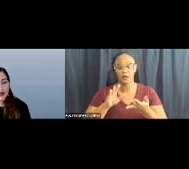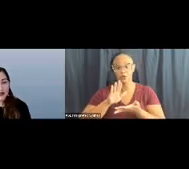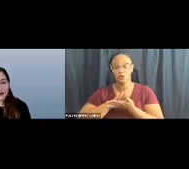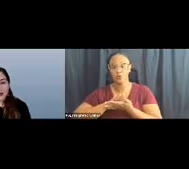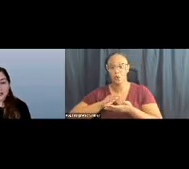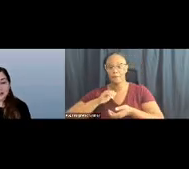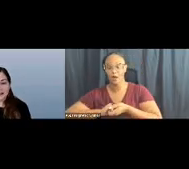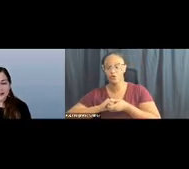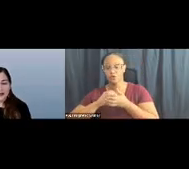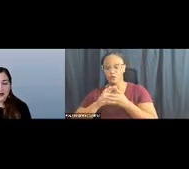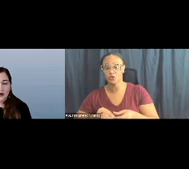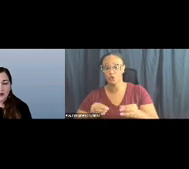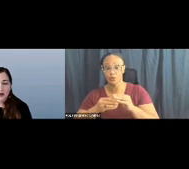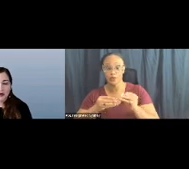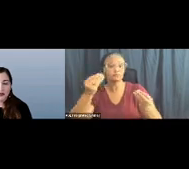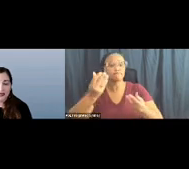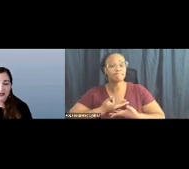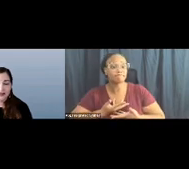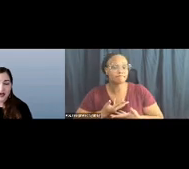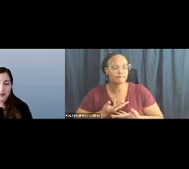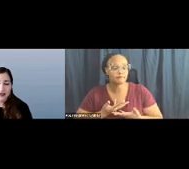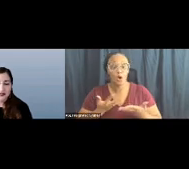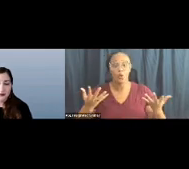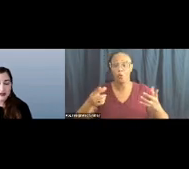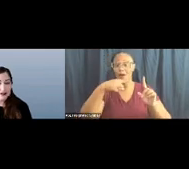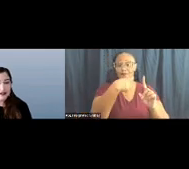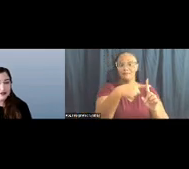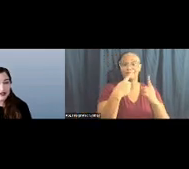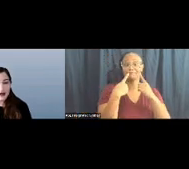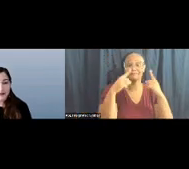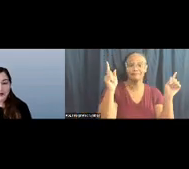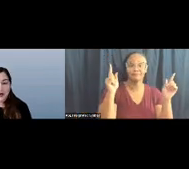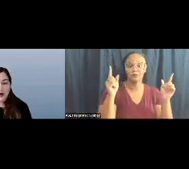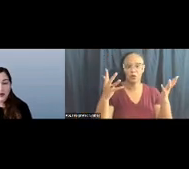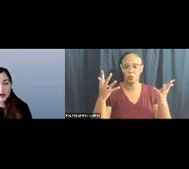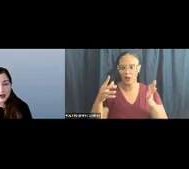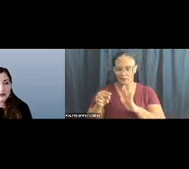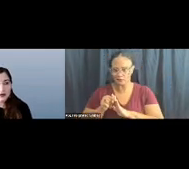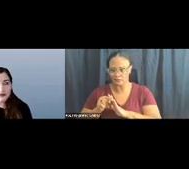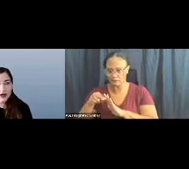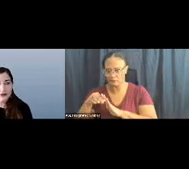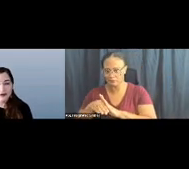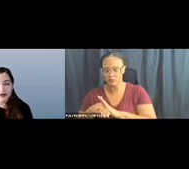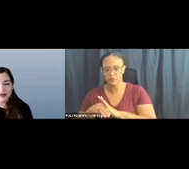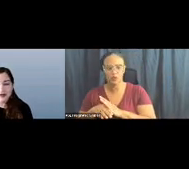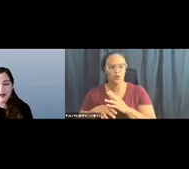working well? What isn't? What are session topics that we can lift up? What else would be helpful to